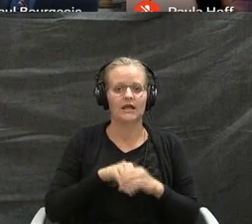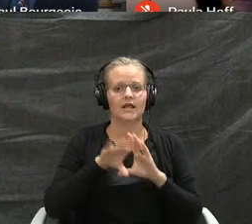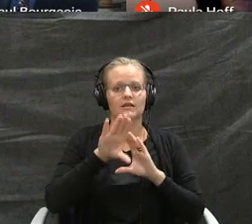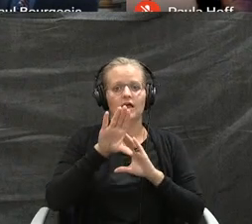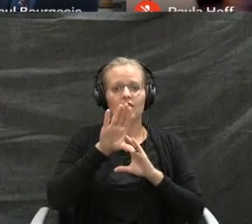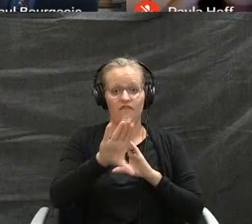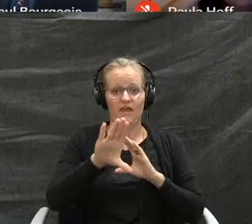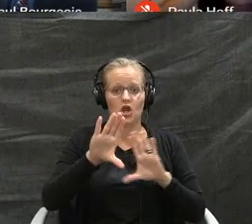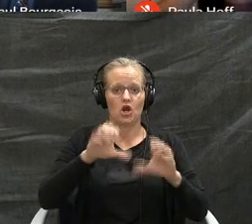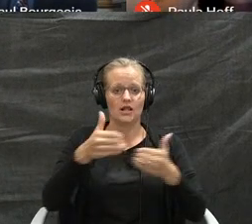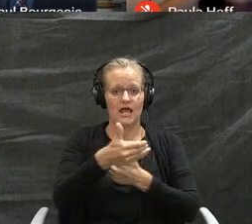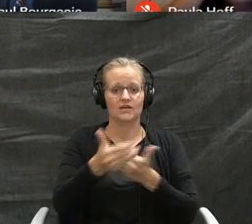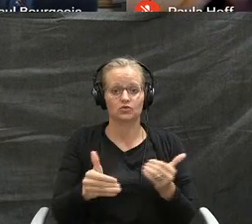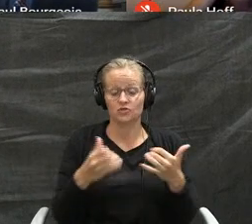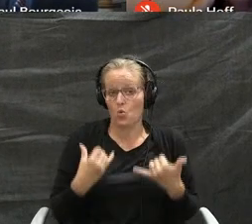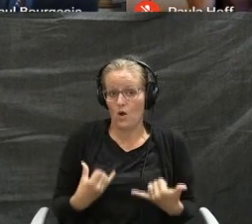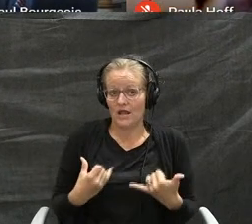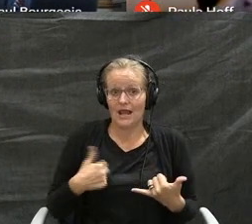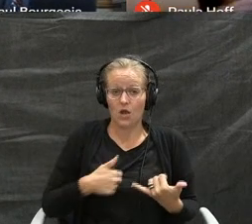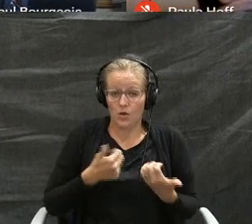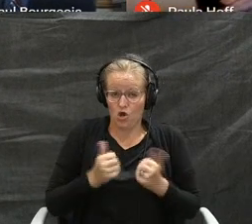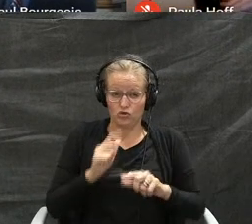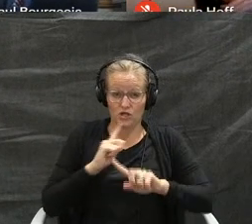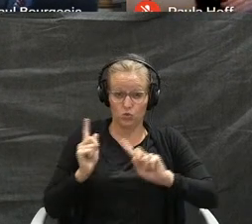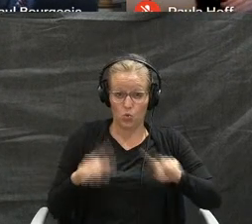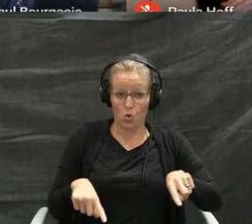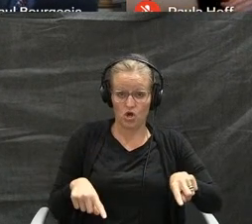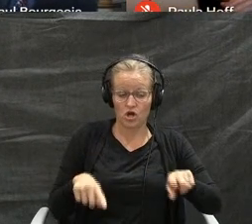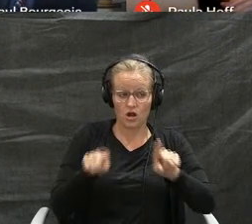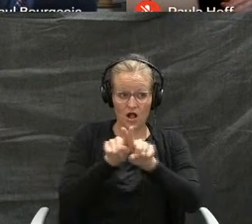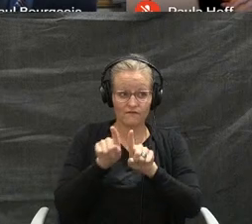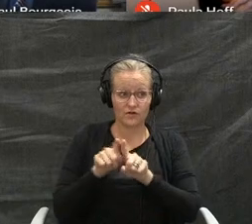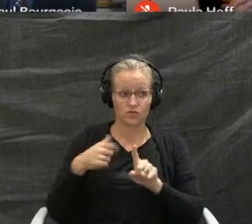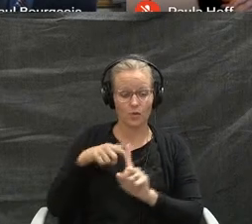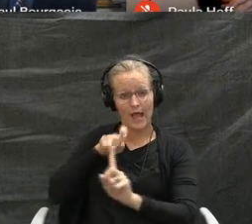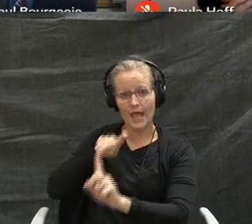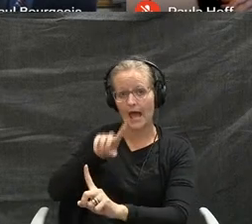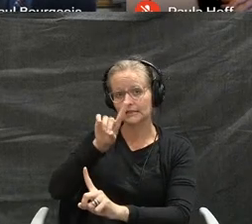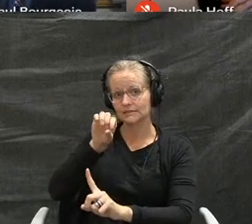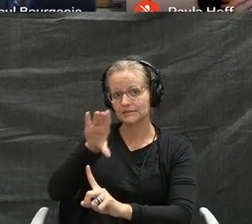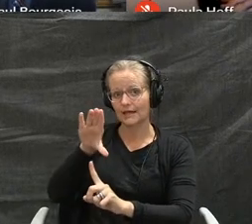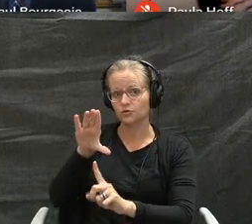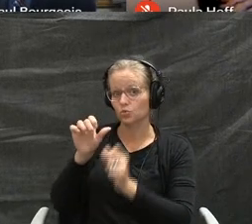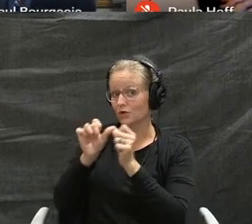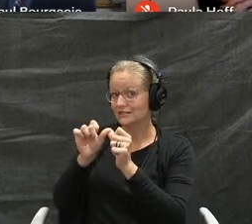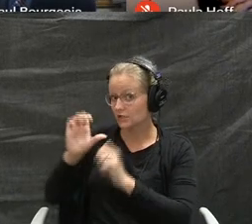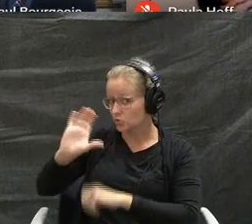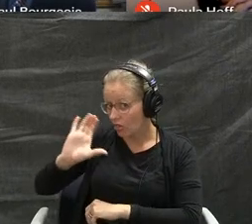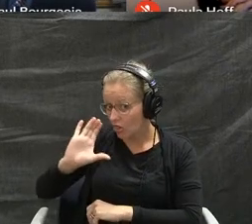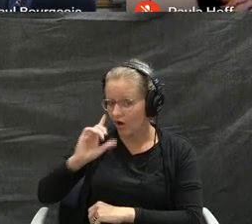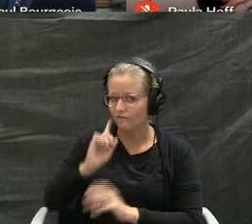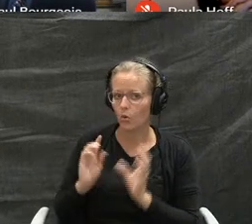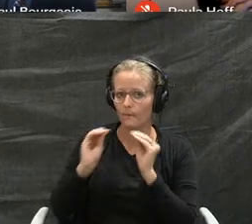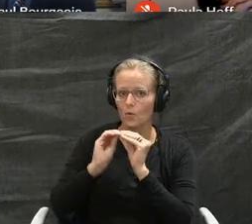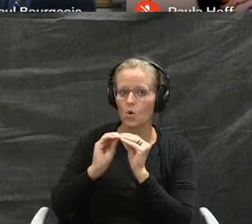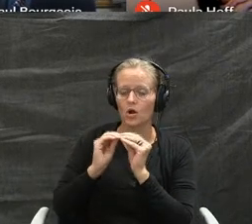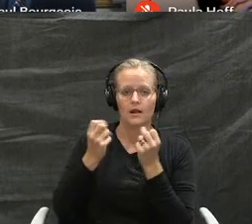to place. Orders I have have asked Deb Hoffman to continue to look and last time you go online and you'll try to order hand